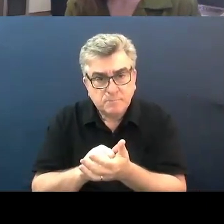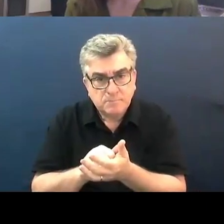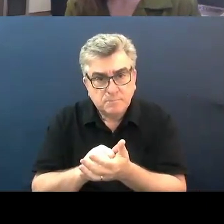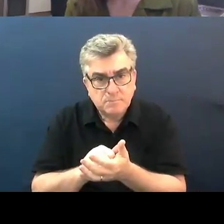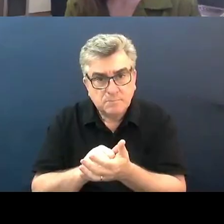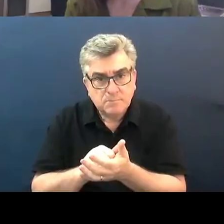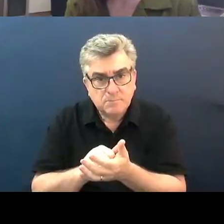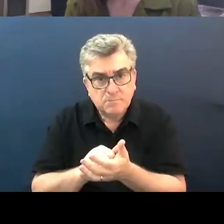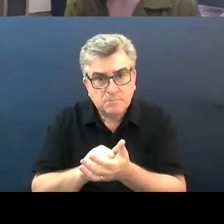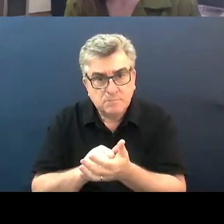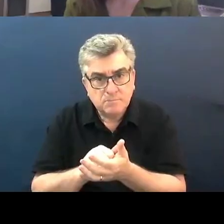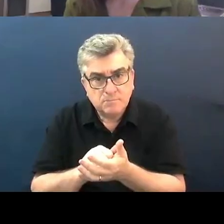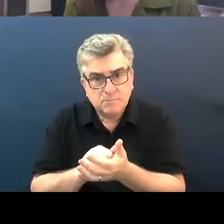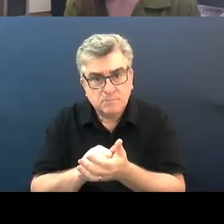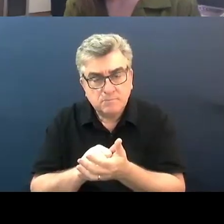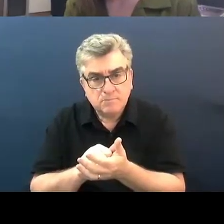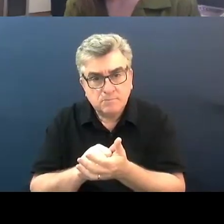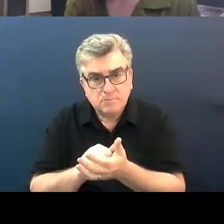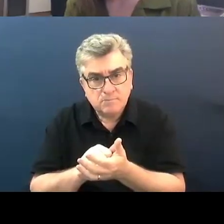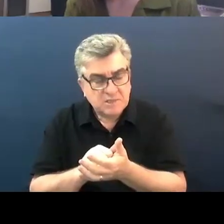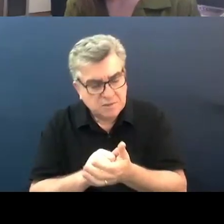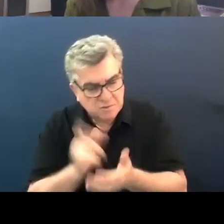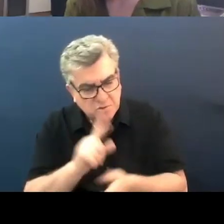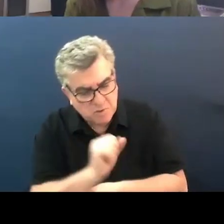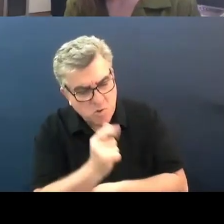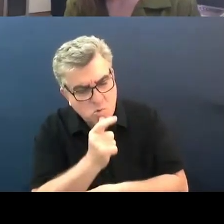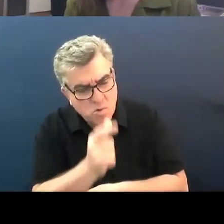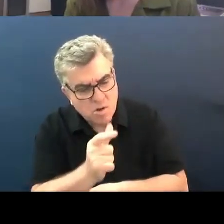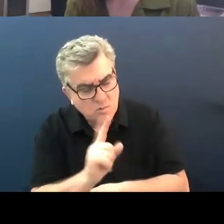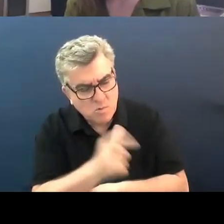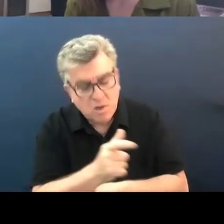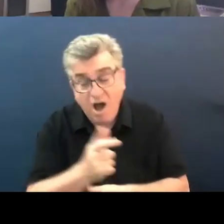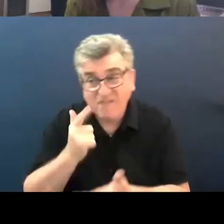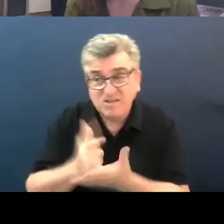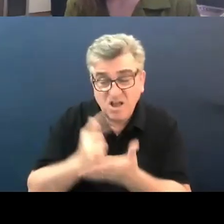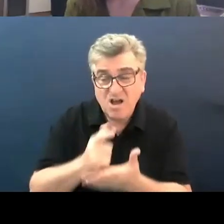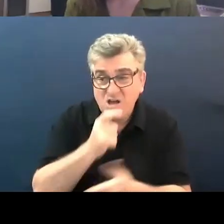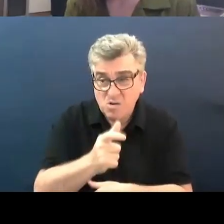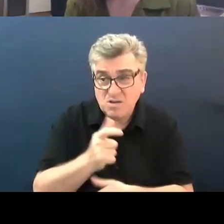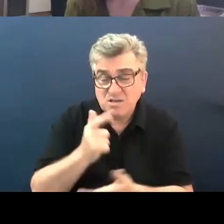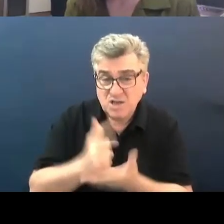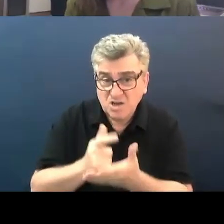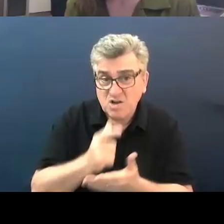Cathy: So, what's your word then? You had a lot of words then. Catrin: Yeah, I have a lot of words because I have a lot of heart to